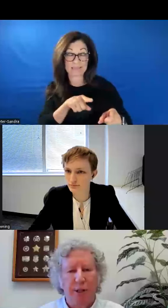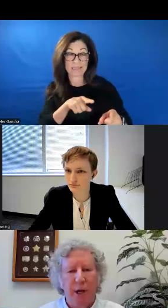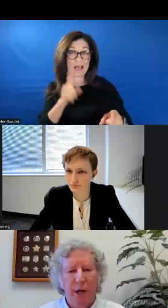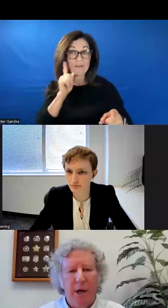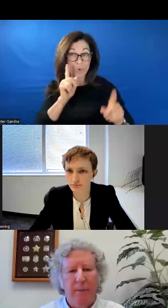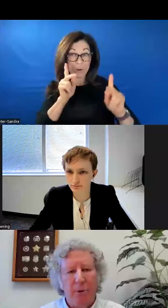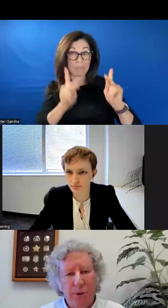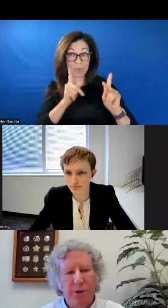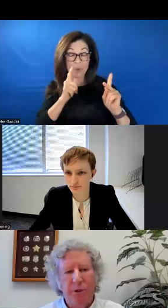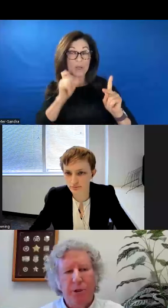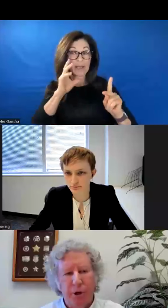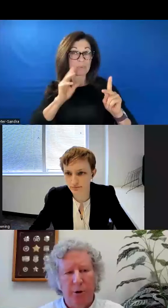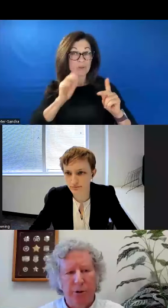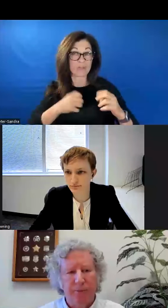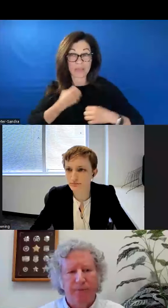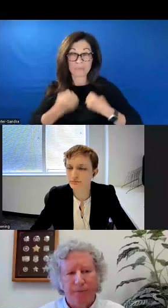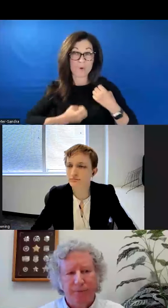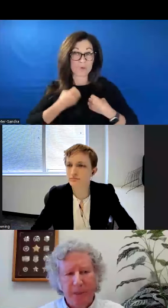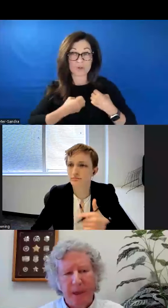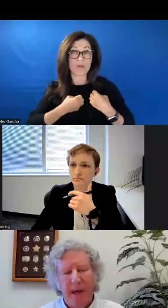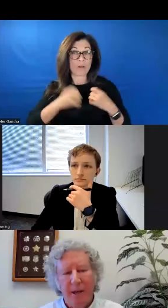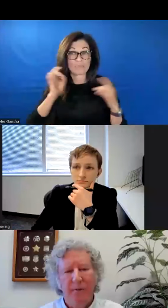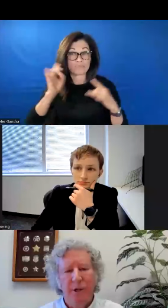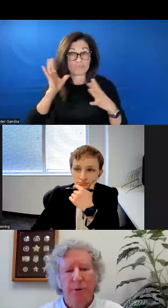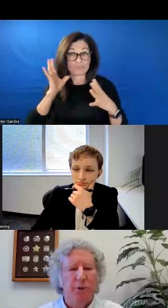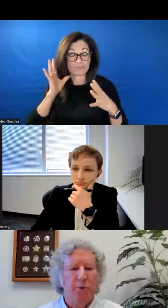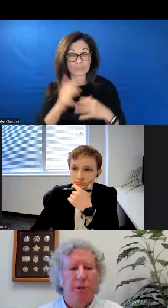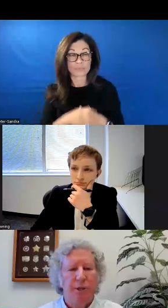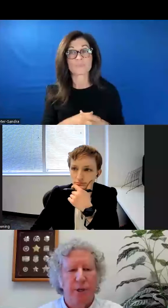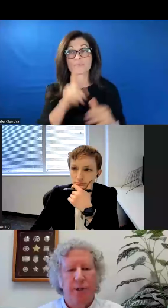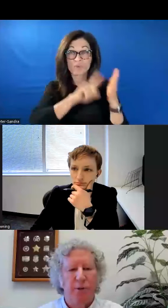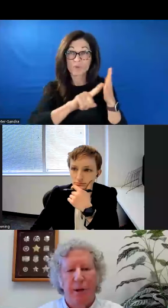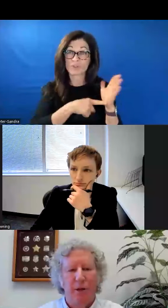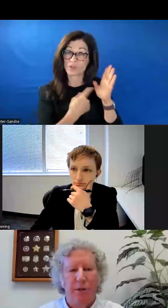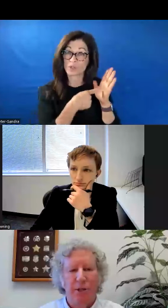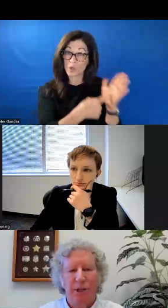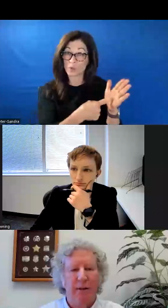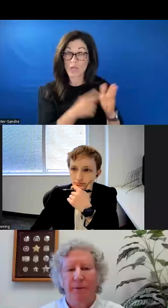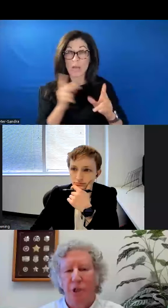RESEARCH SHOWS THAT INDIVIDUALS WITH SERIOUS MENTAL ILLNESS HAVE